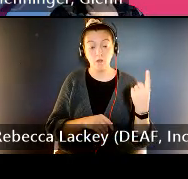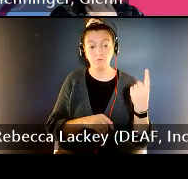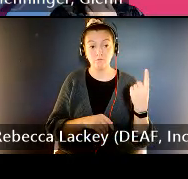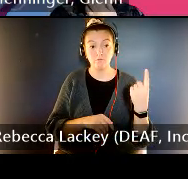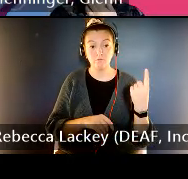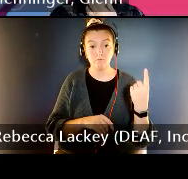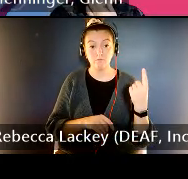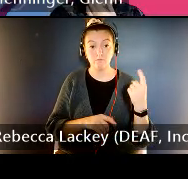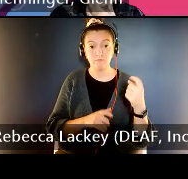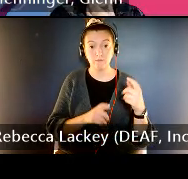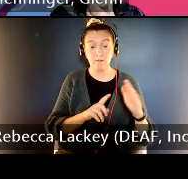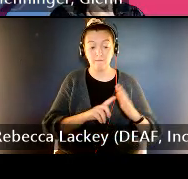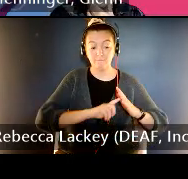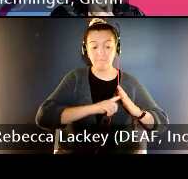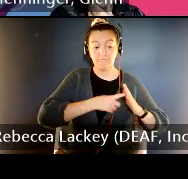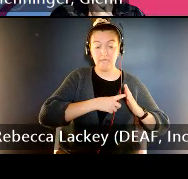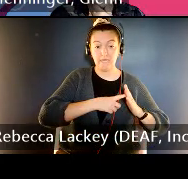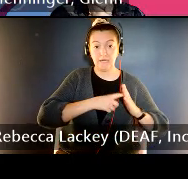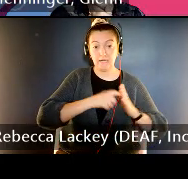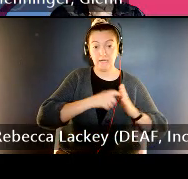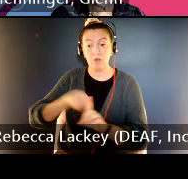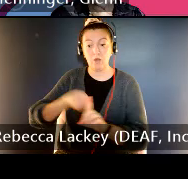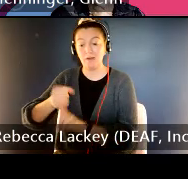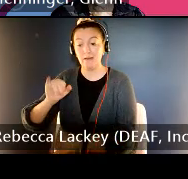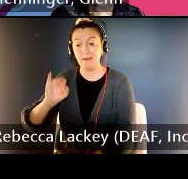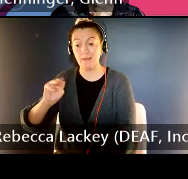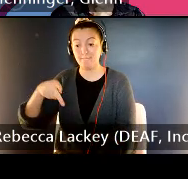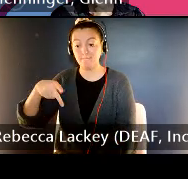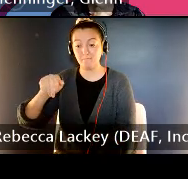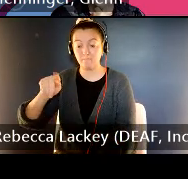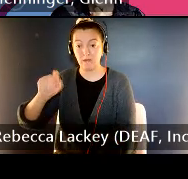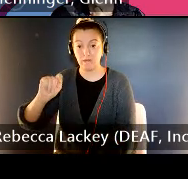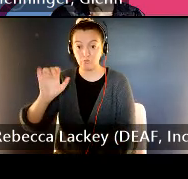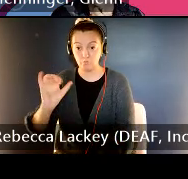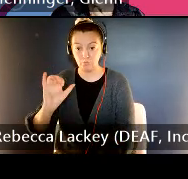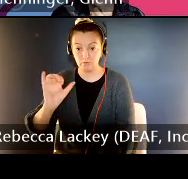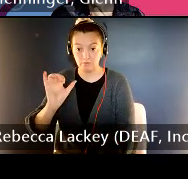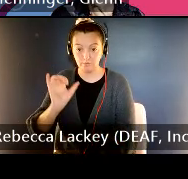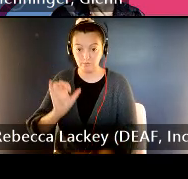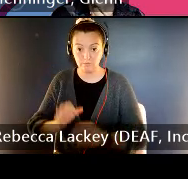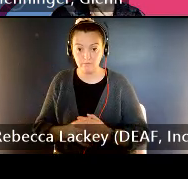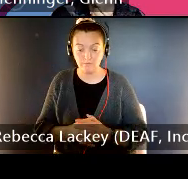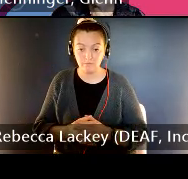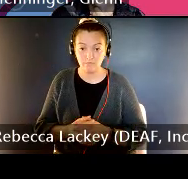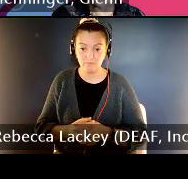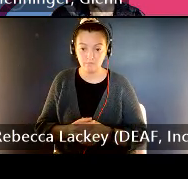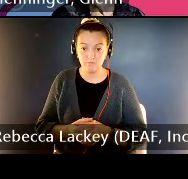then on impact Drive 2. So All in all three, I mean it's a tempo drive one,